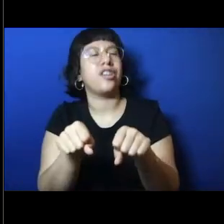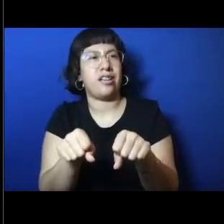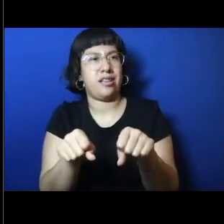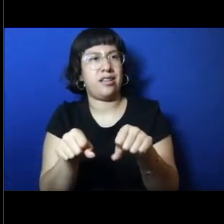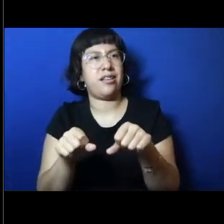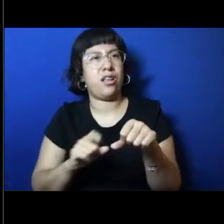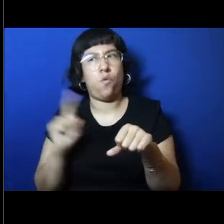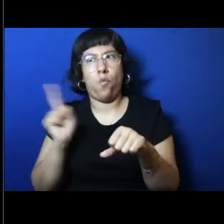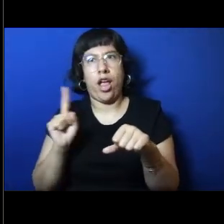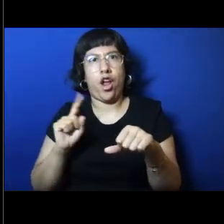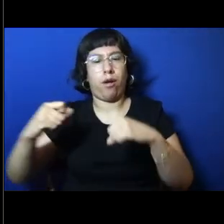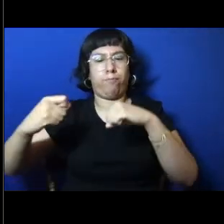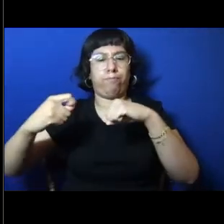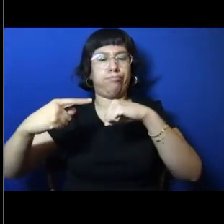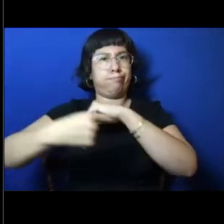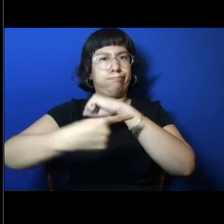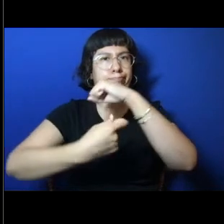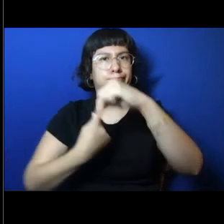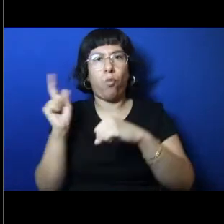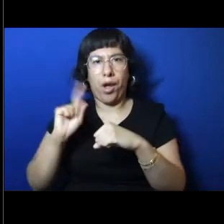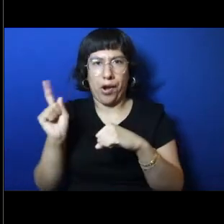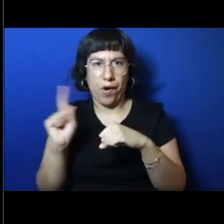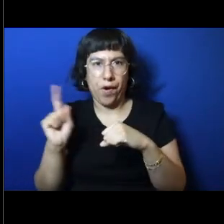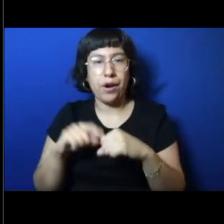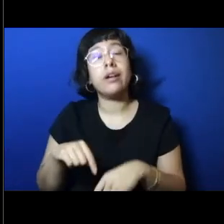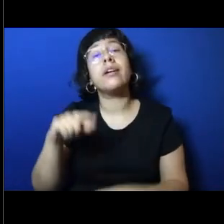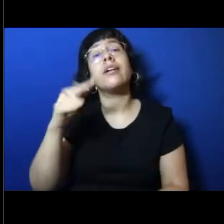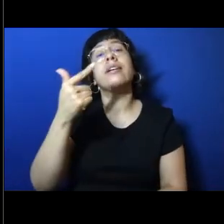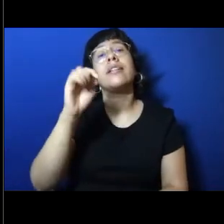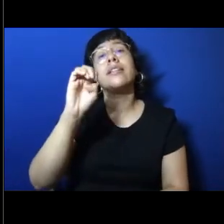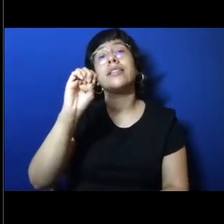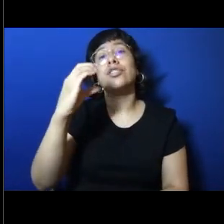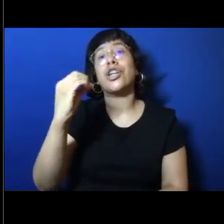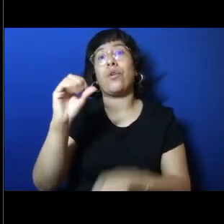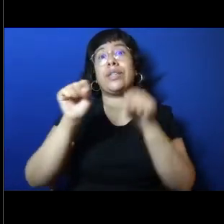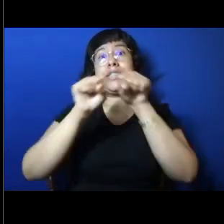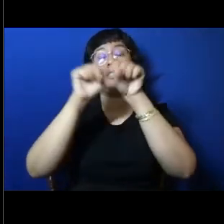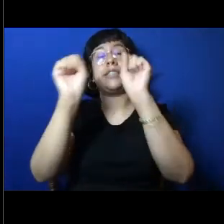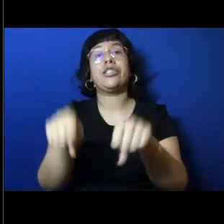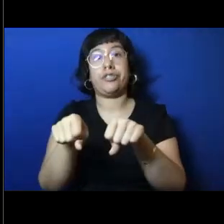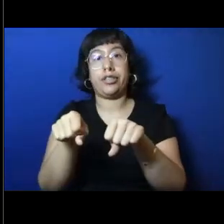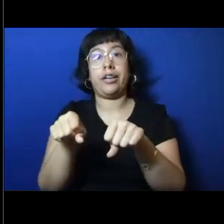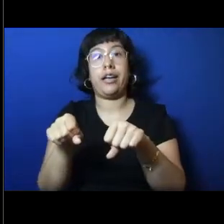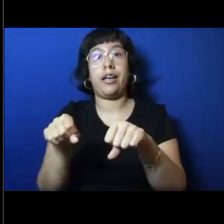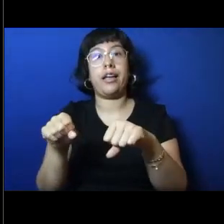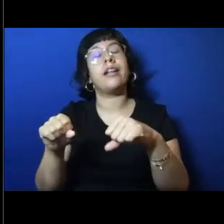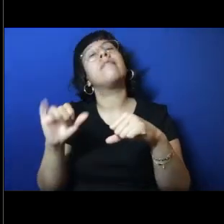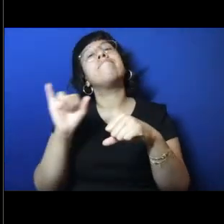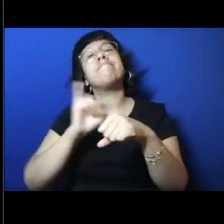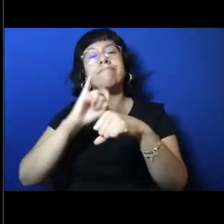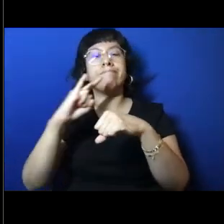So the geostationary satellites that we use. First of all, the geostationary orbit think of it as a ring around the equator